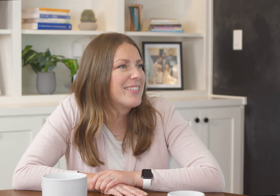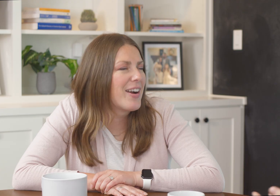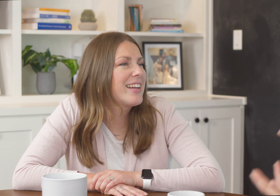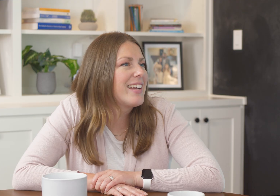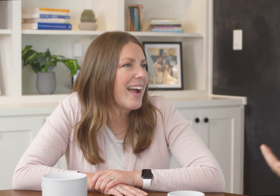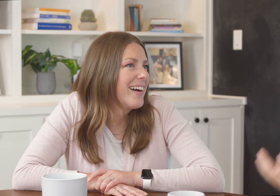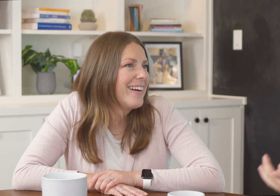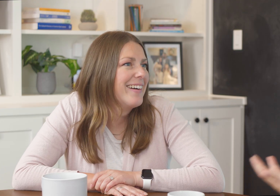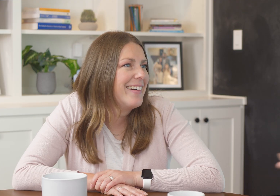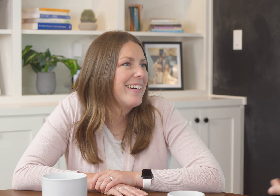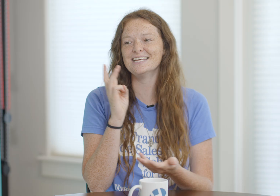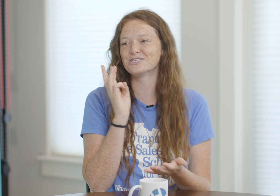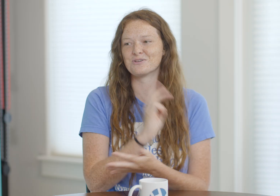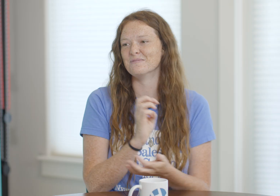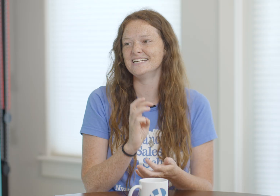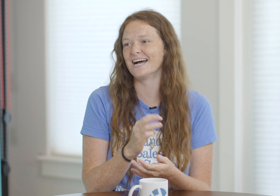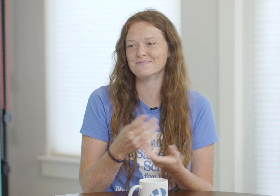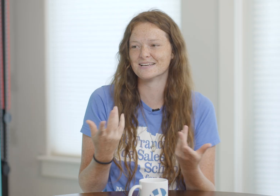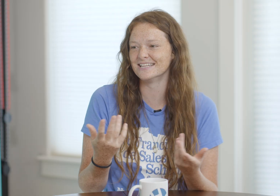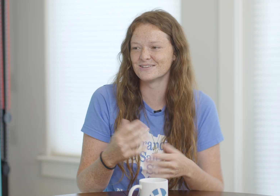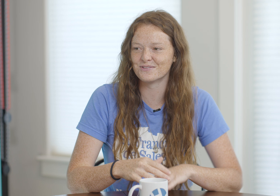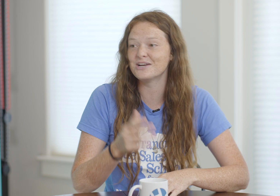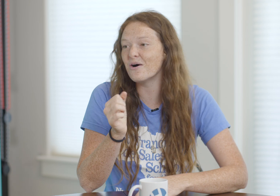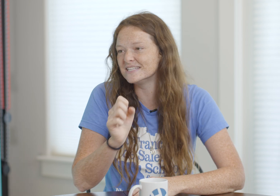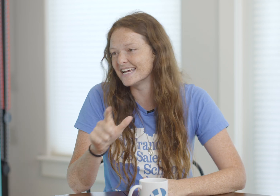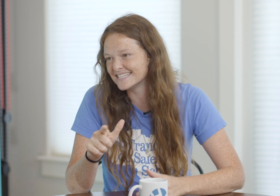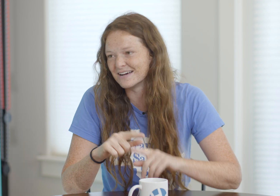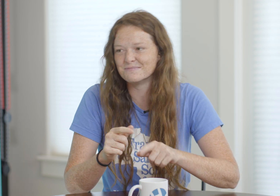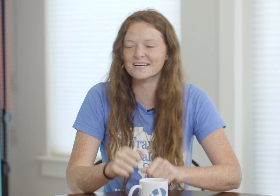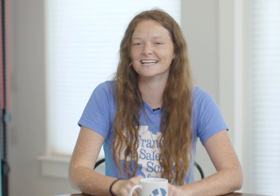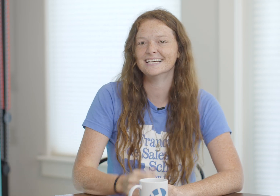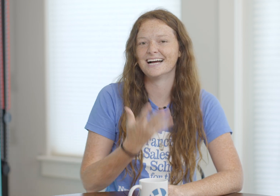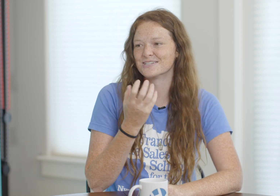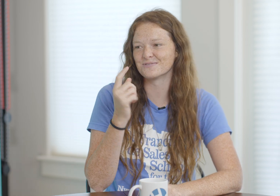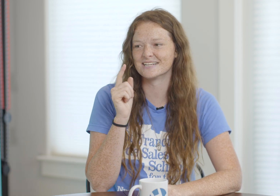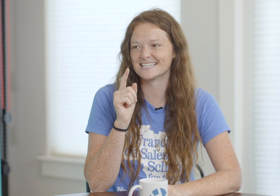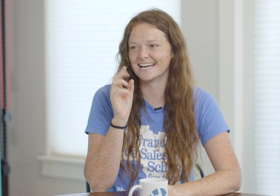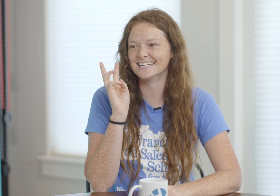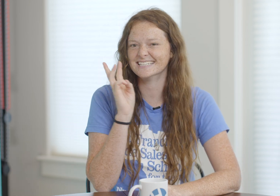because I sign it so many times. And so I would say ASL, but I just want the sign.